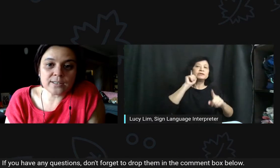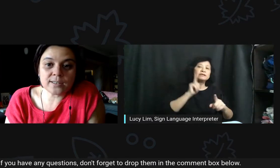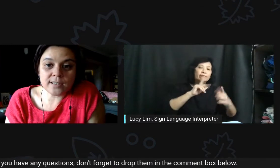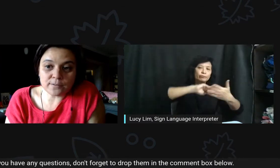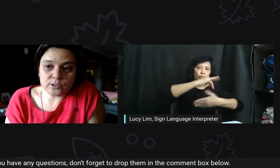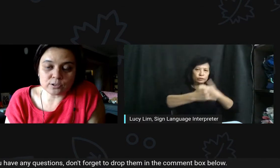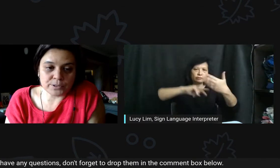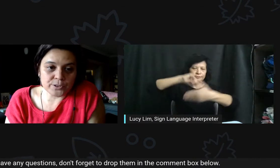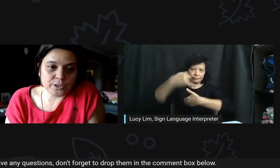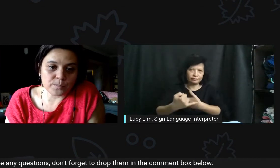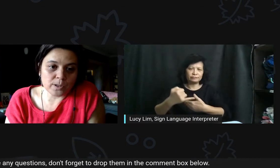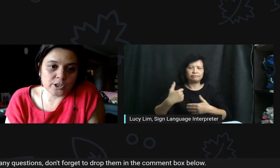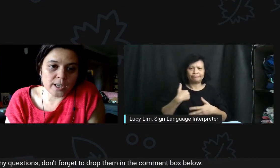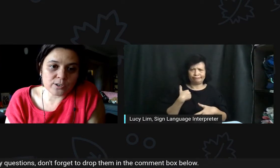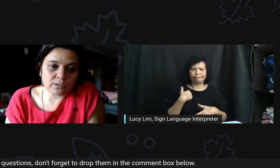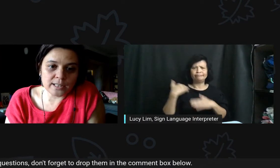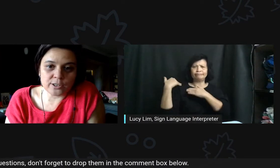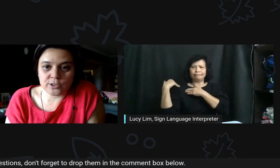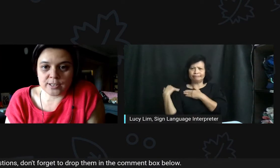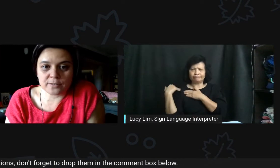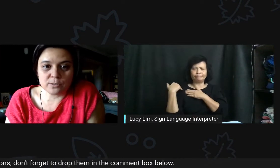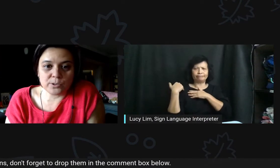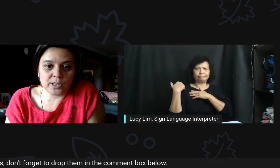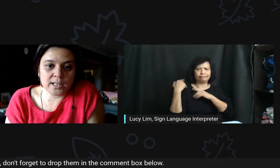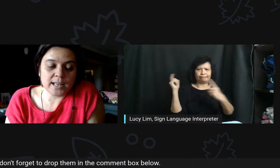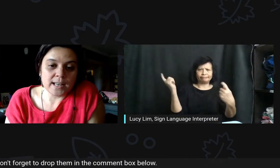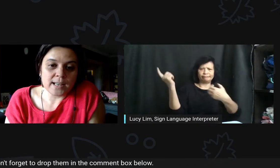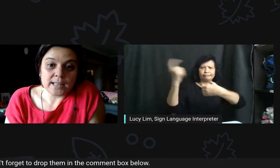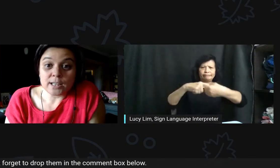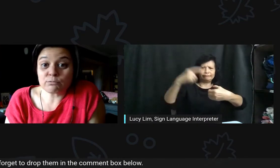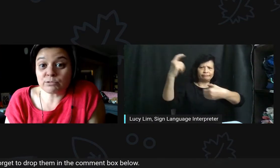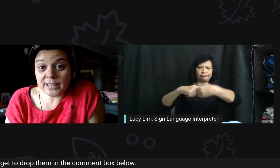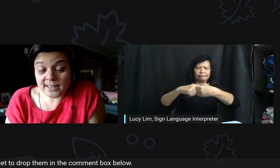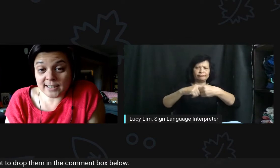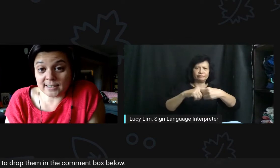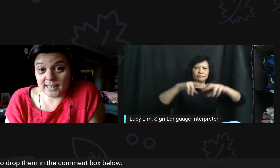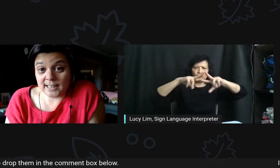in several research projects related to the Deaf community. He recently